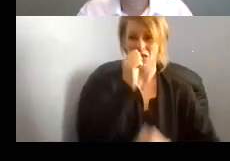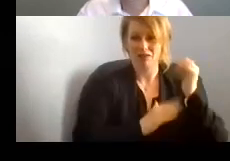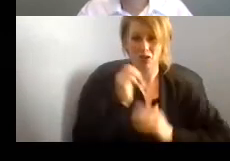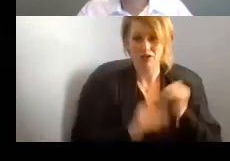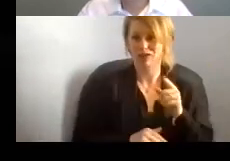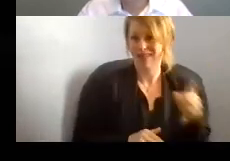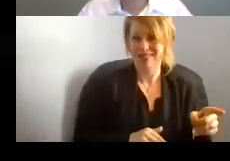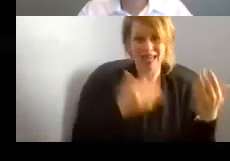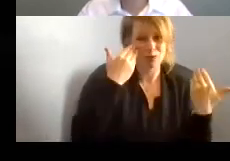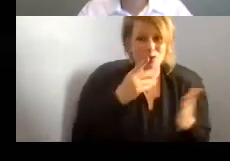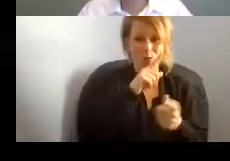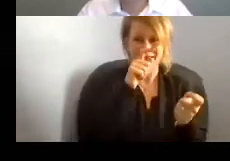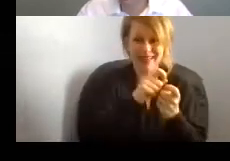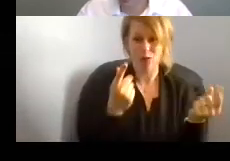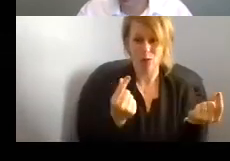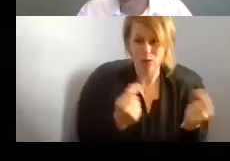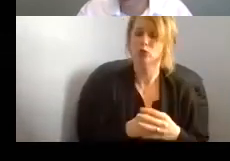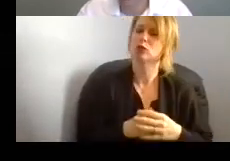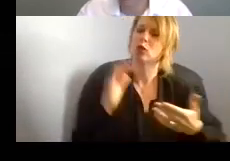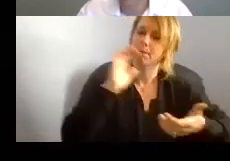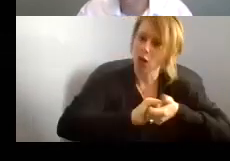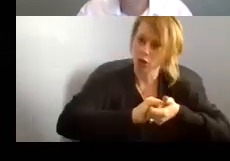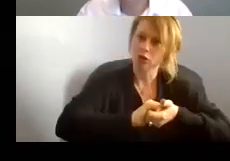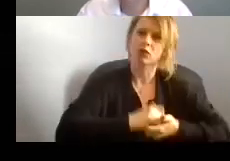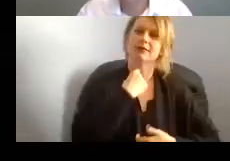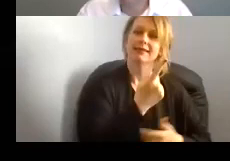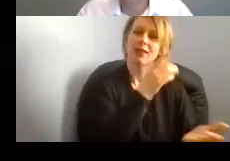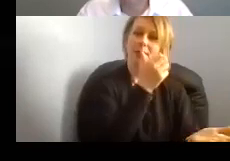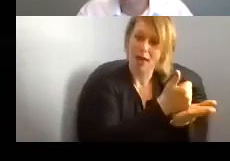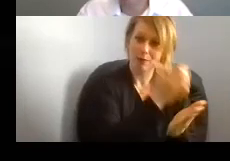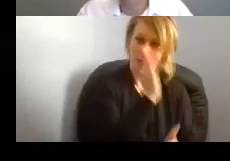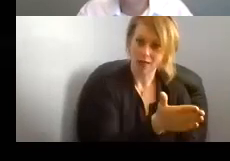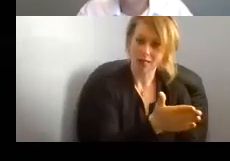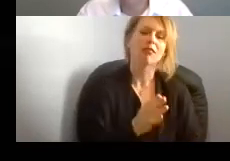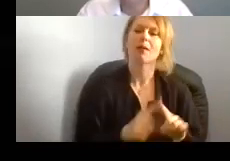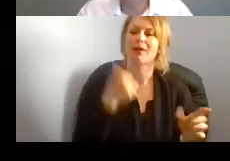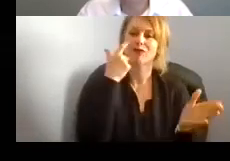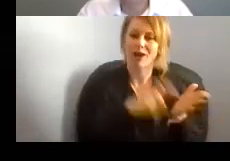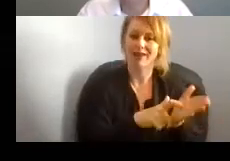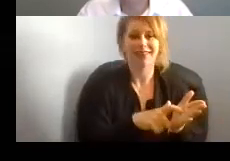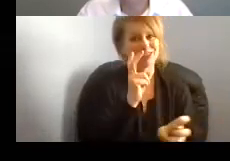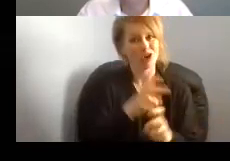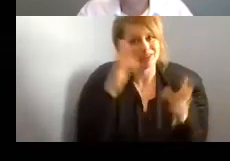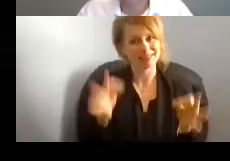So you have to partner with them, say that you will help them. But recognize it’s a hard decision about how to do this.